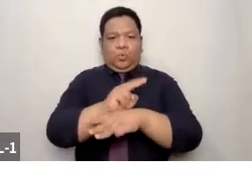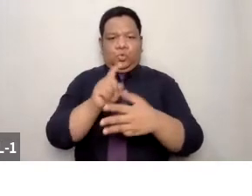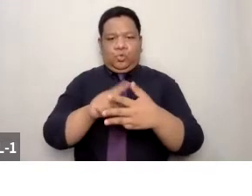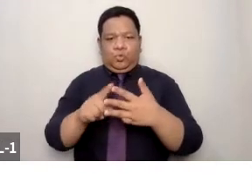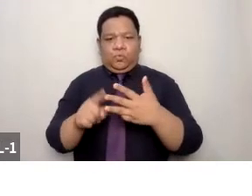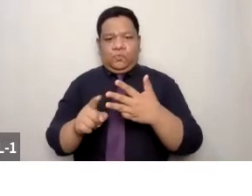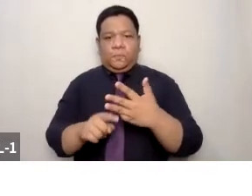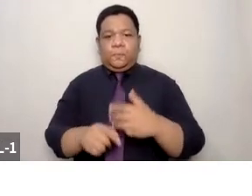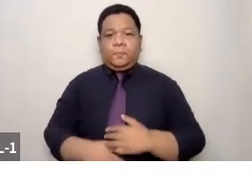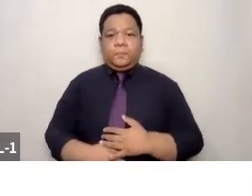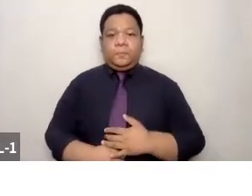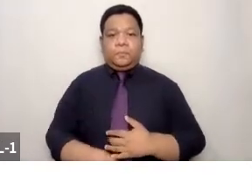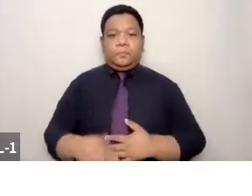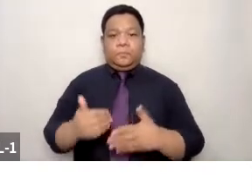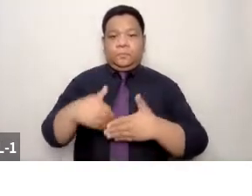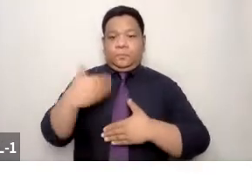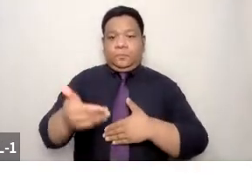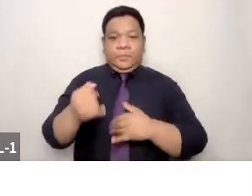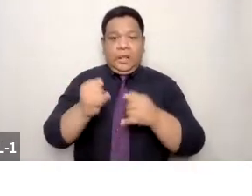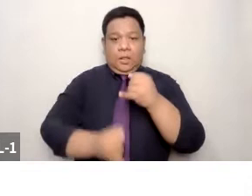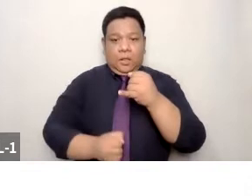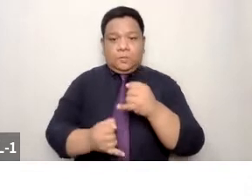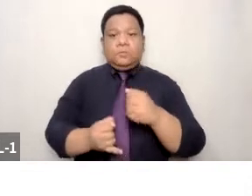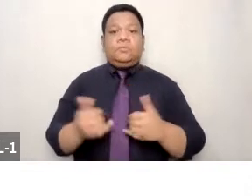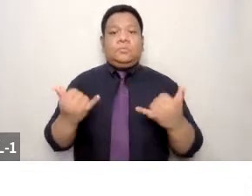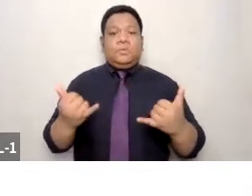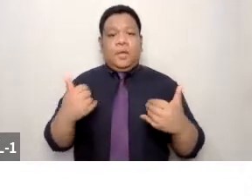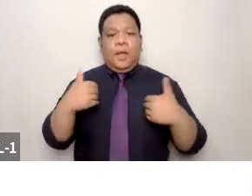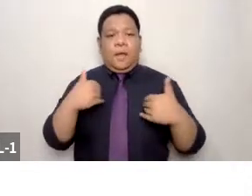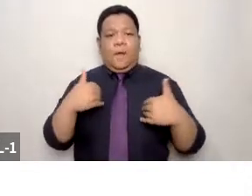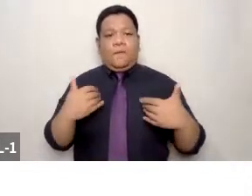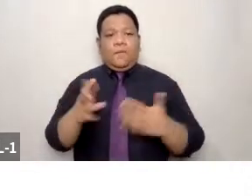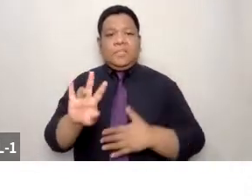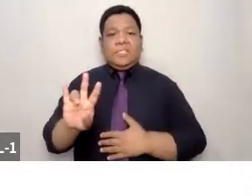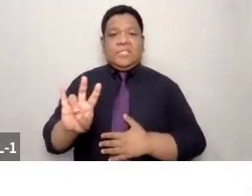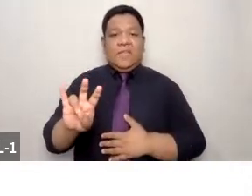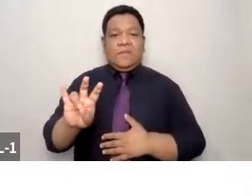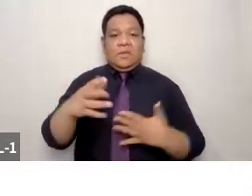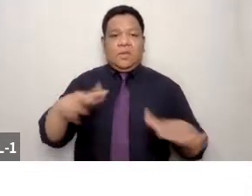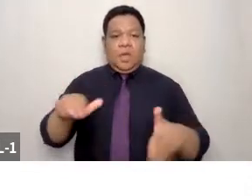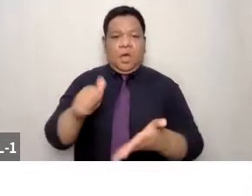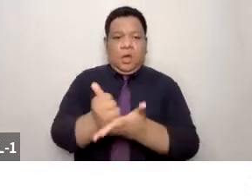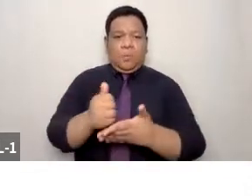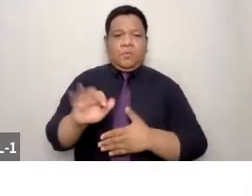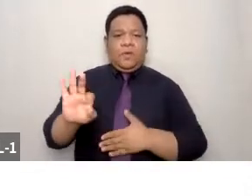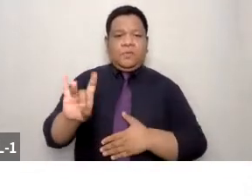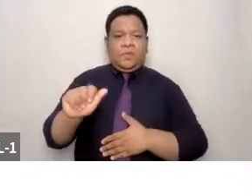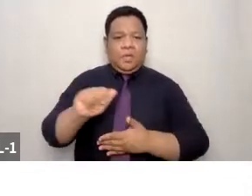Actually I think that’s my last slide. So we now have seven FDA approved COVID-19 vaccines under EUA.